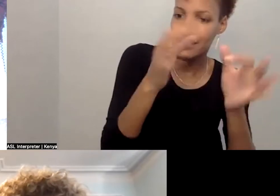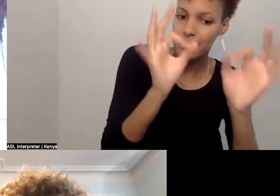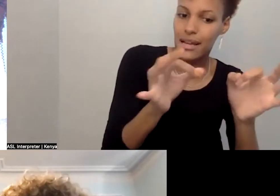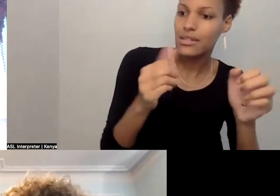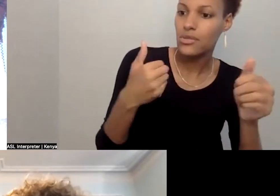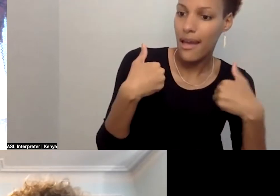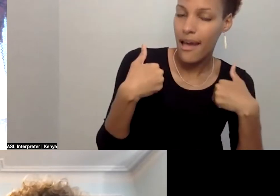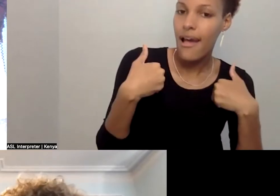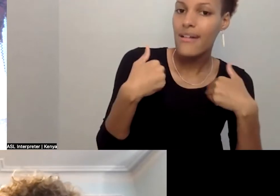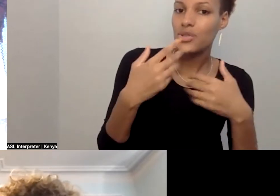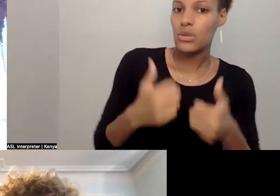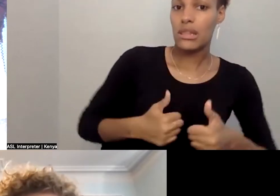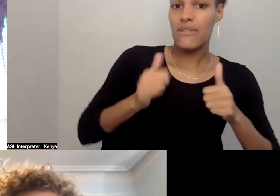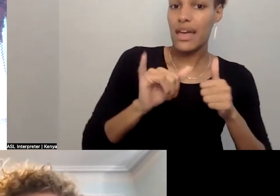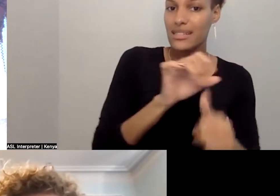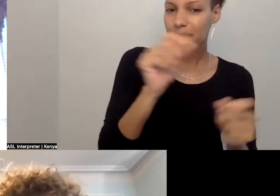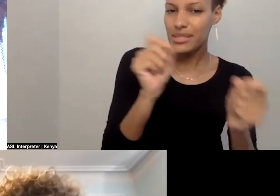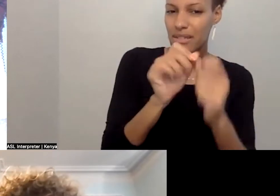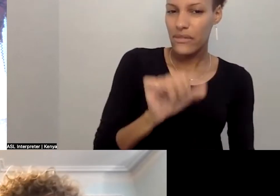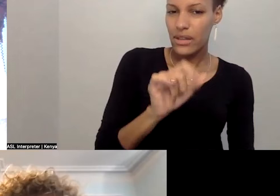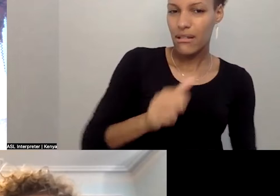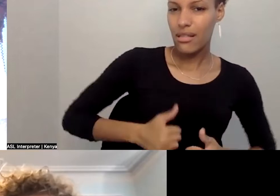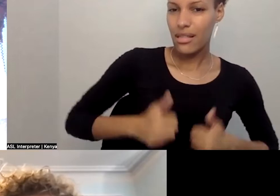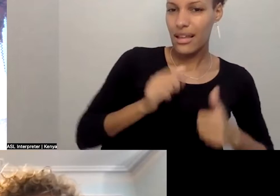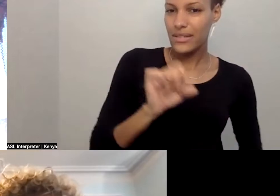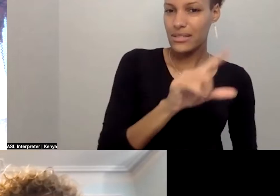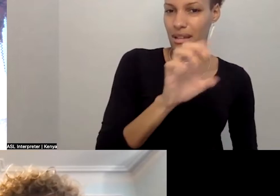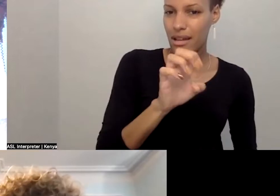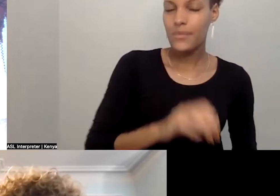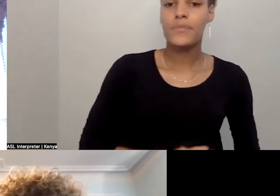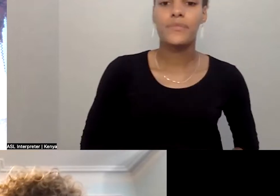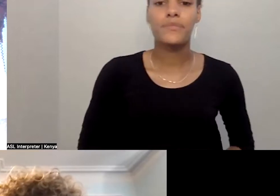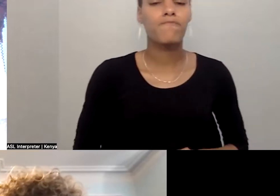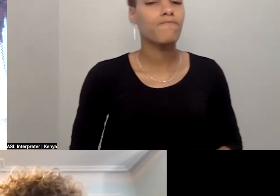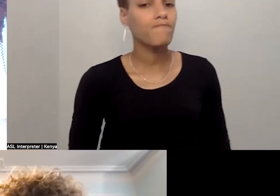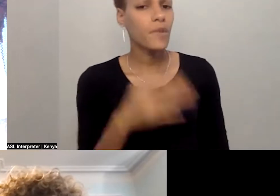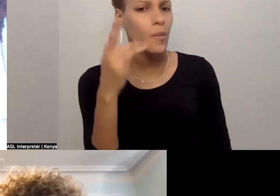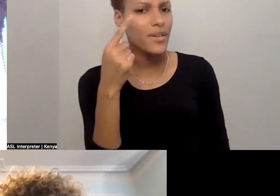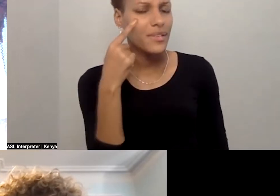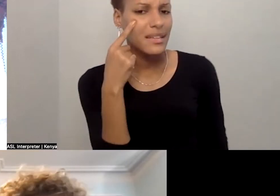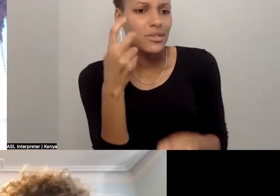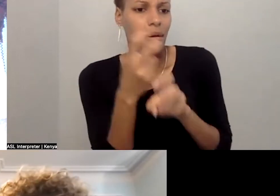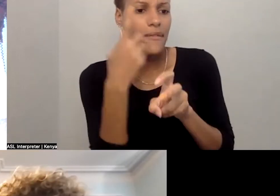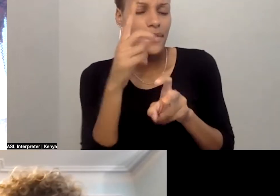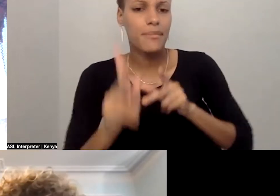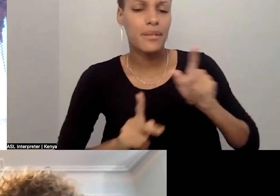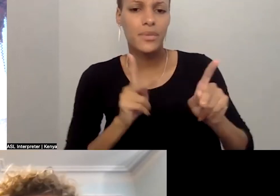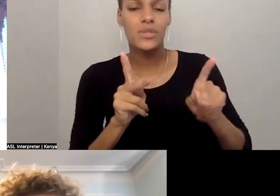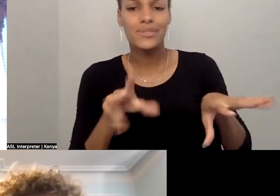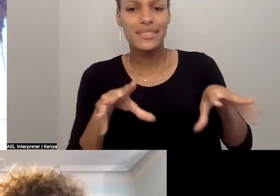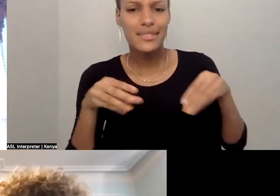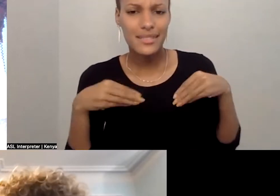Gretchen, why, why do you think it is so hard for people to accept the nuance